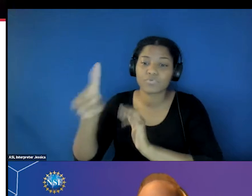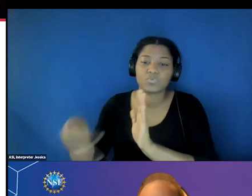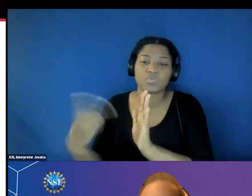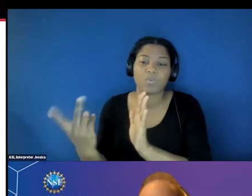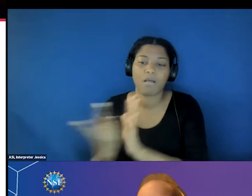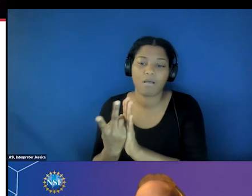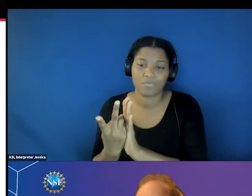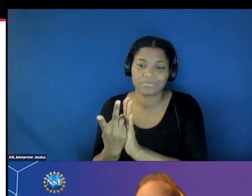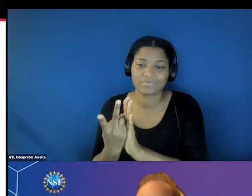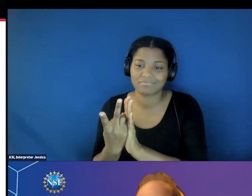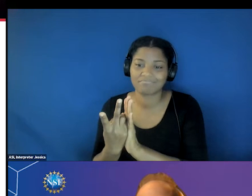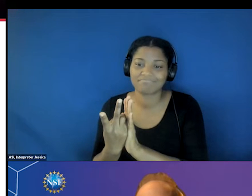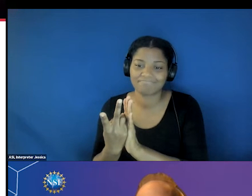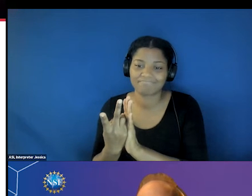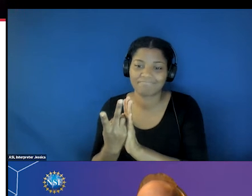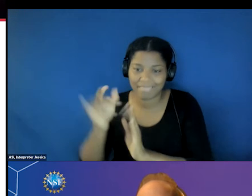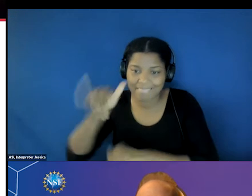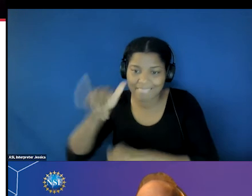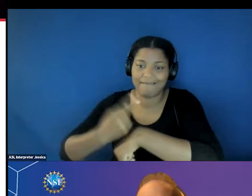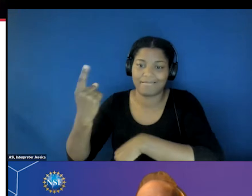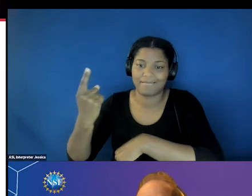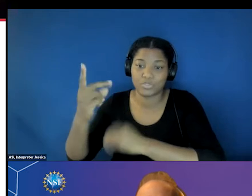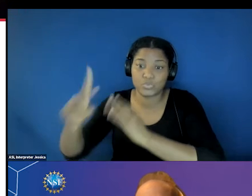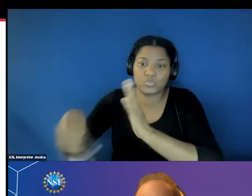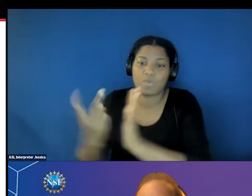of the 5 p.m. local time deadline. Don't be that person.